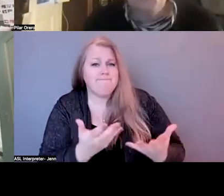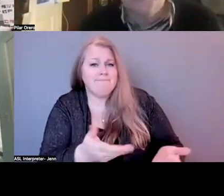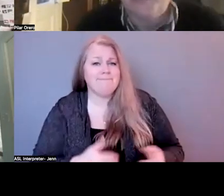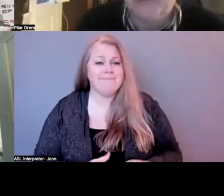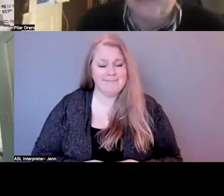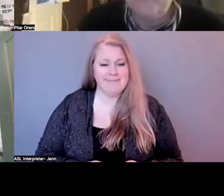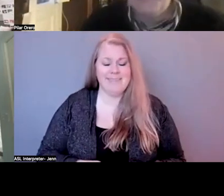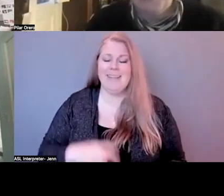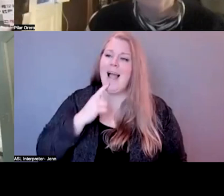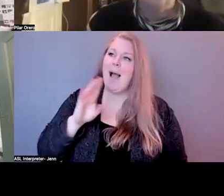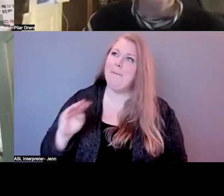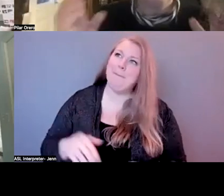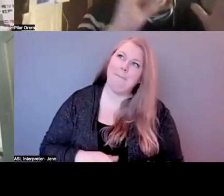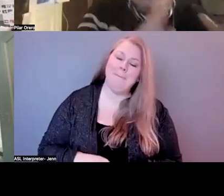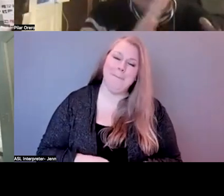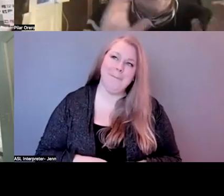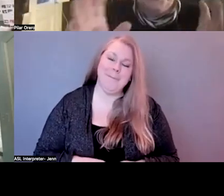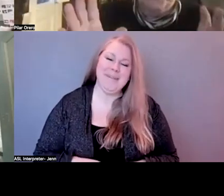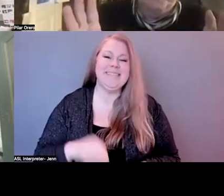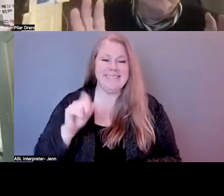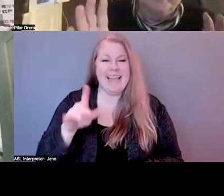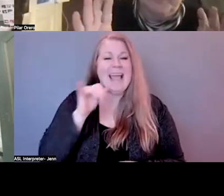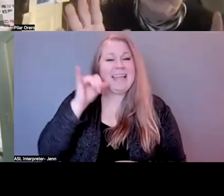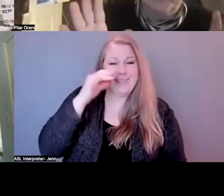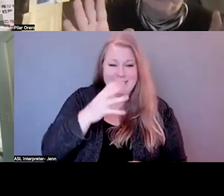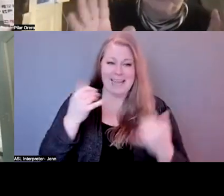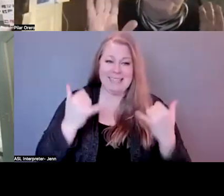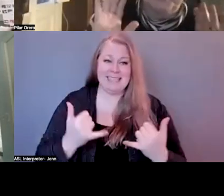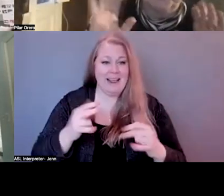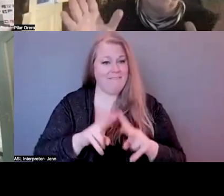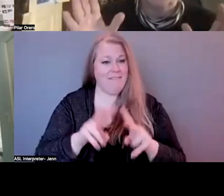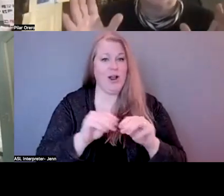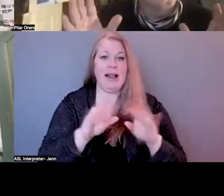Okay. I have yesterday and today. It is very clear that everybody 's focussing